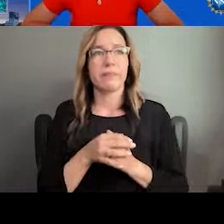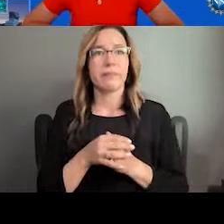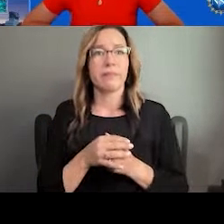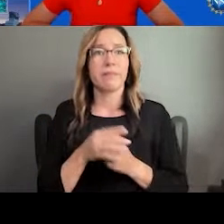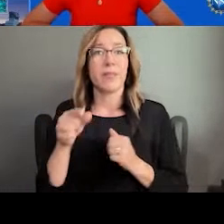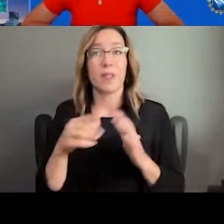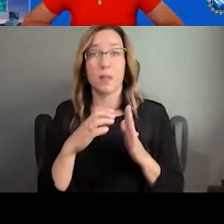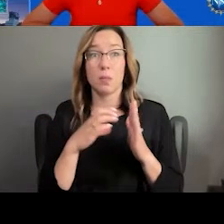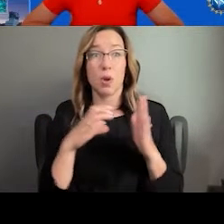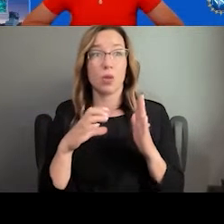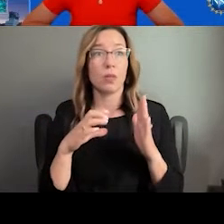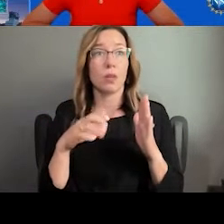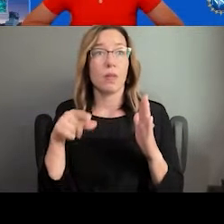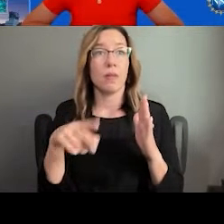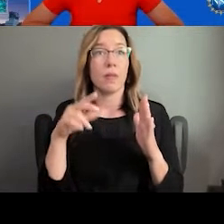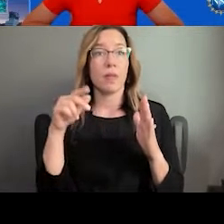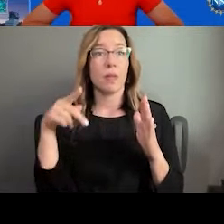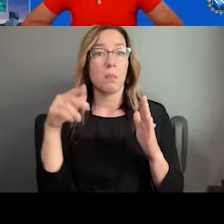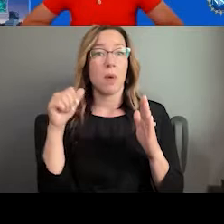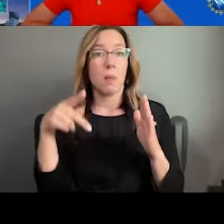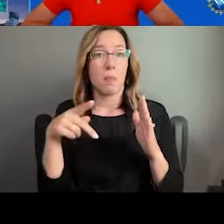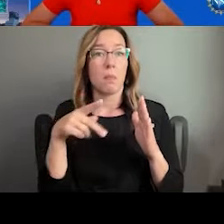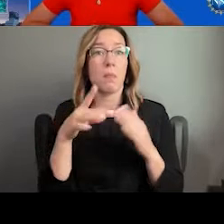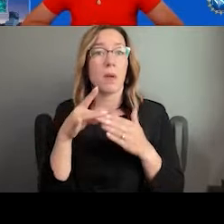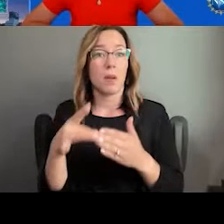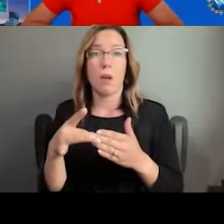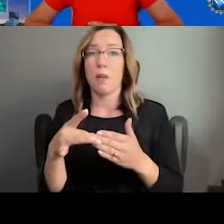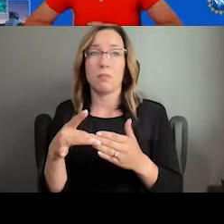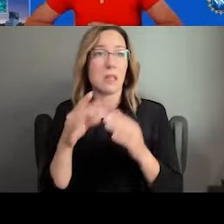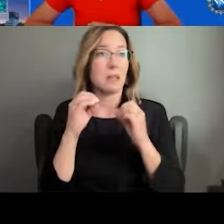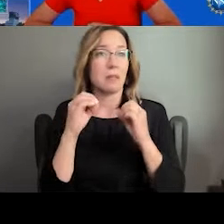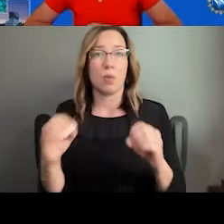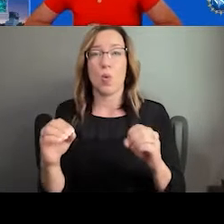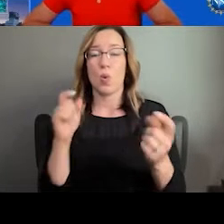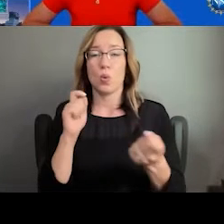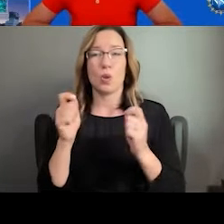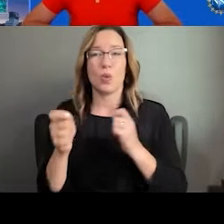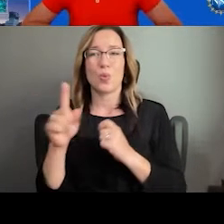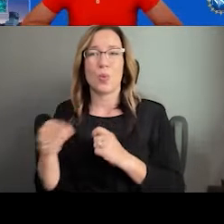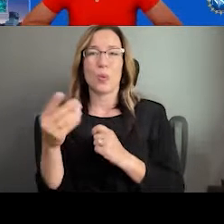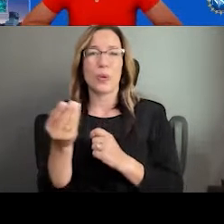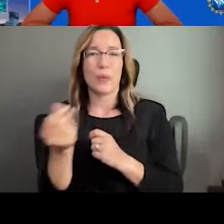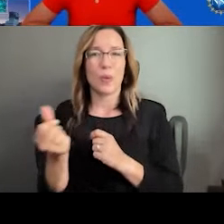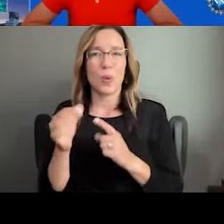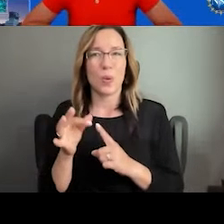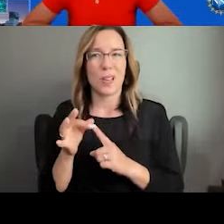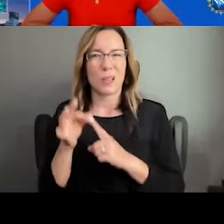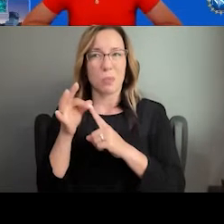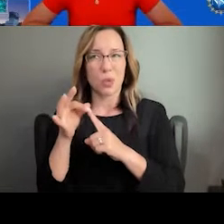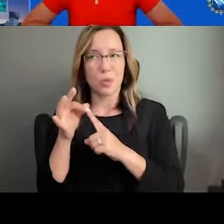the PAPP Guide had remained virtually unchanged, with a few exceptions over the past several decades.